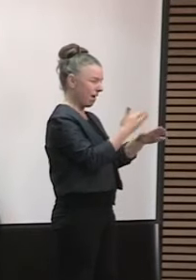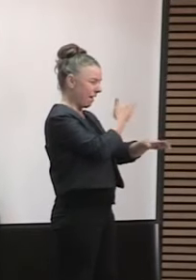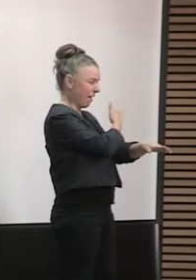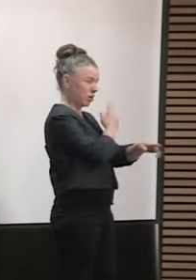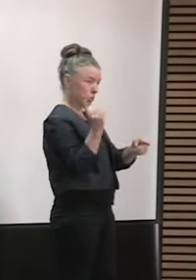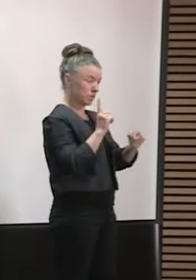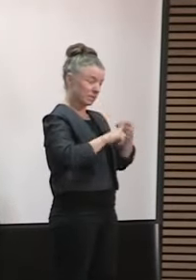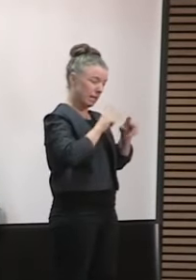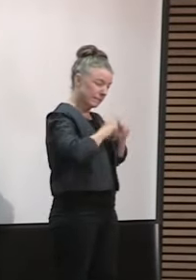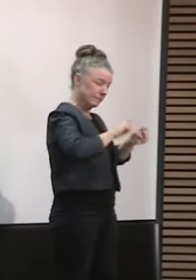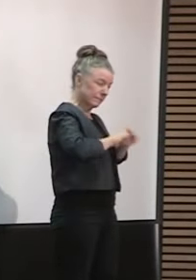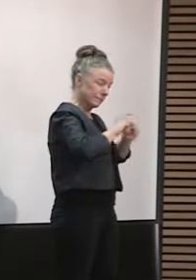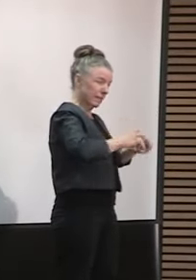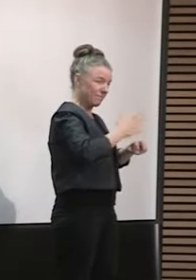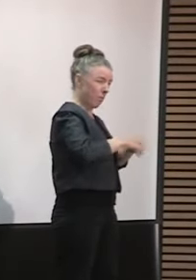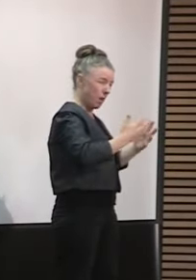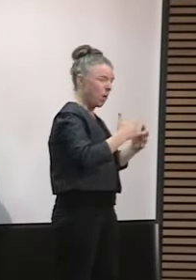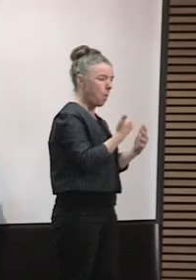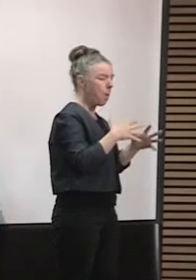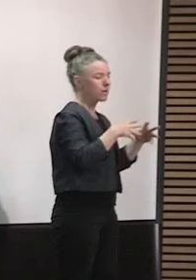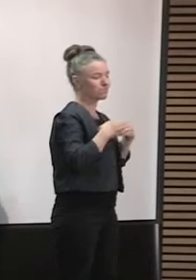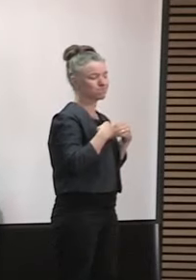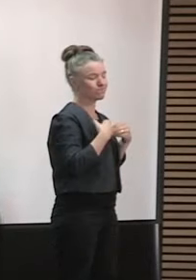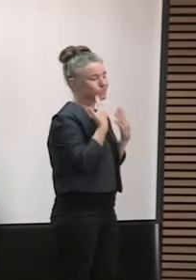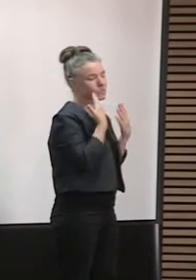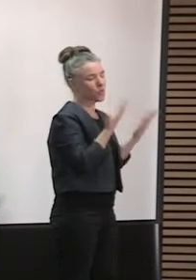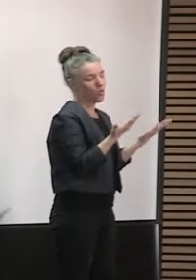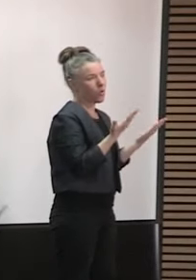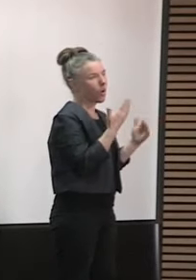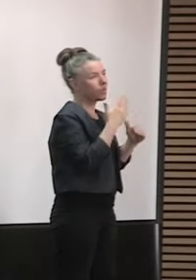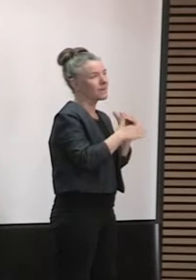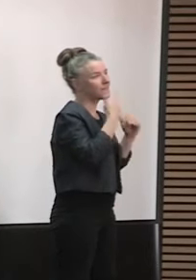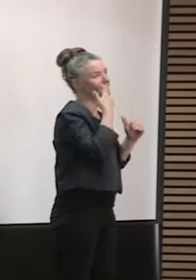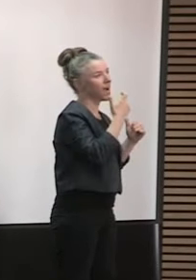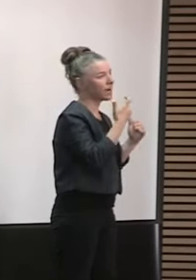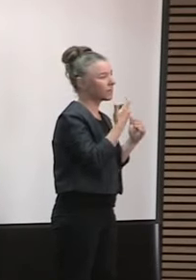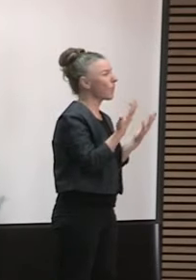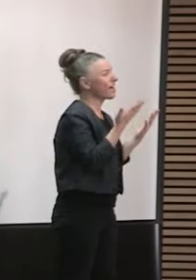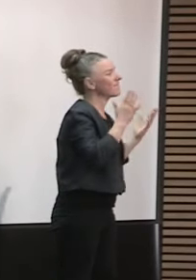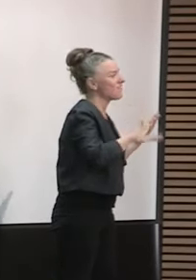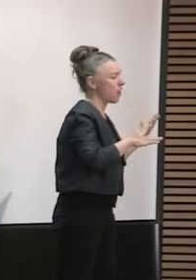message is the same. The Minister just reiterated that. Anyone with symptoms, in